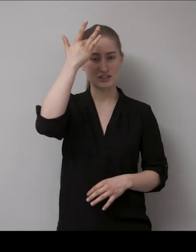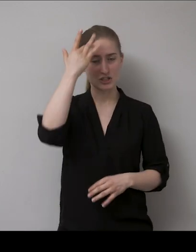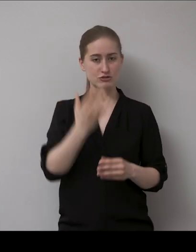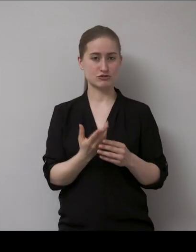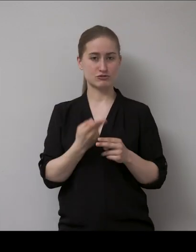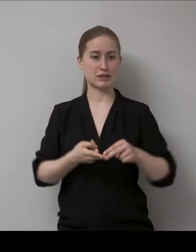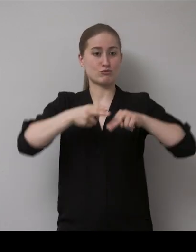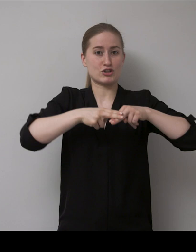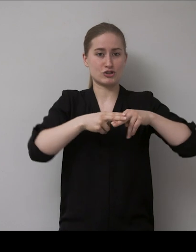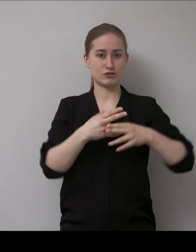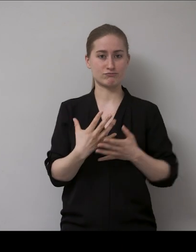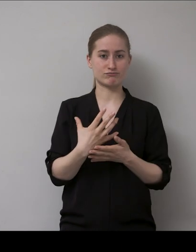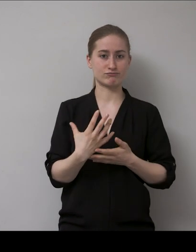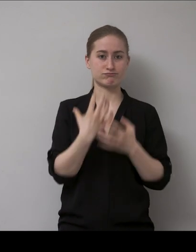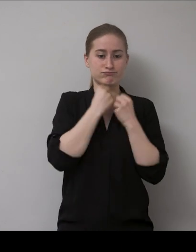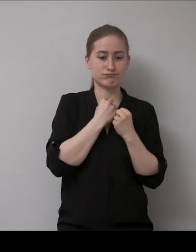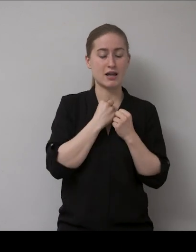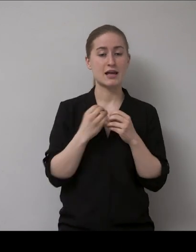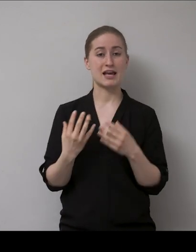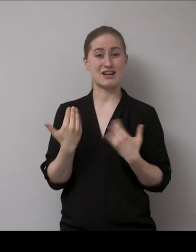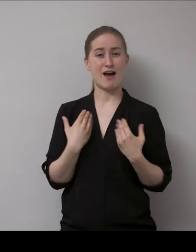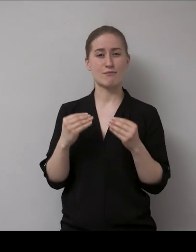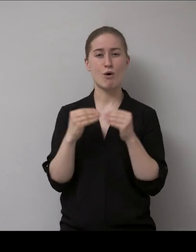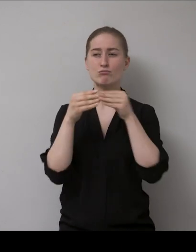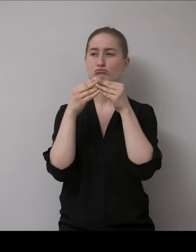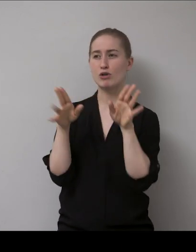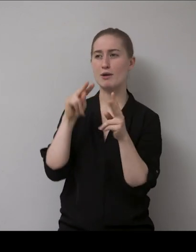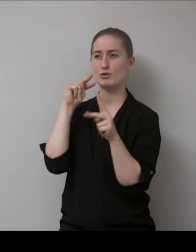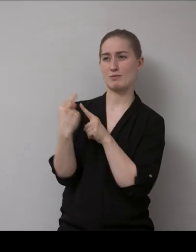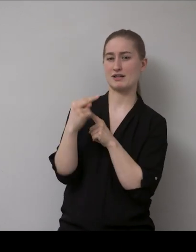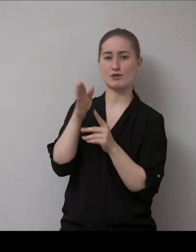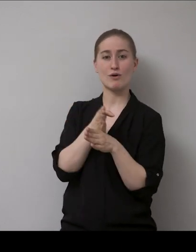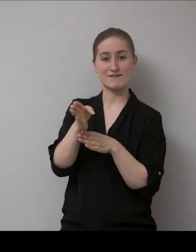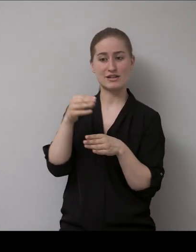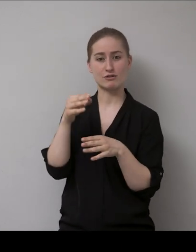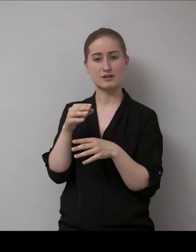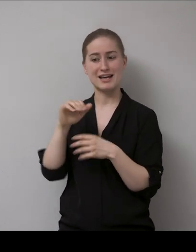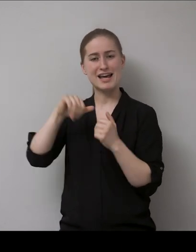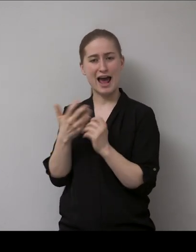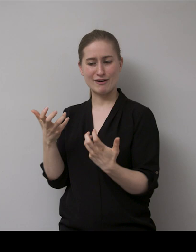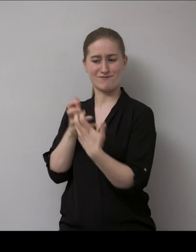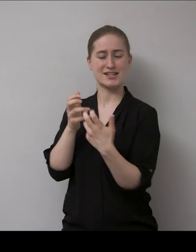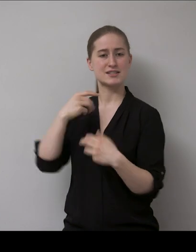and graced with new and broader perspectives of your field and its place in our world. And you also go forward